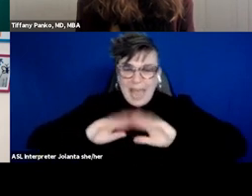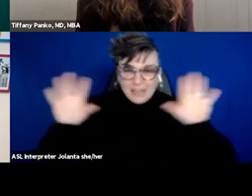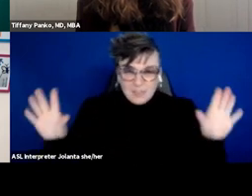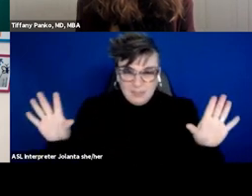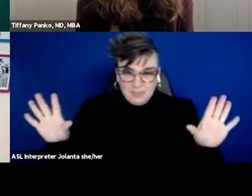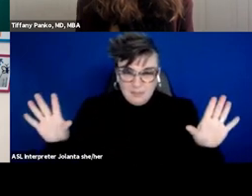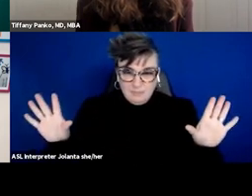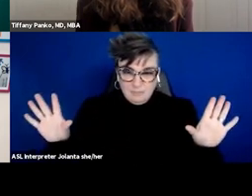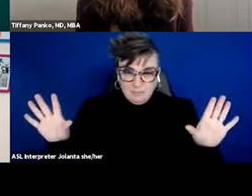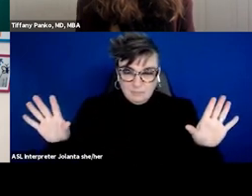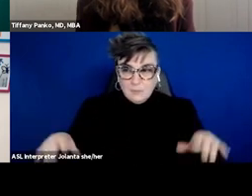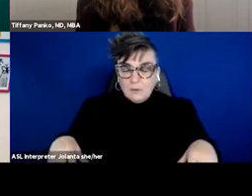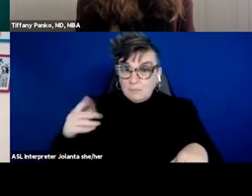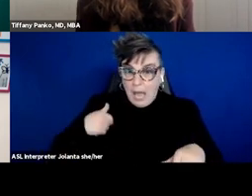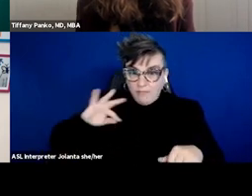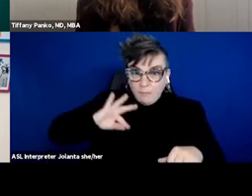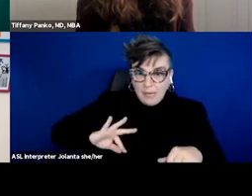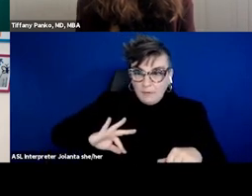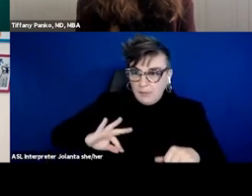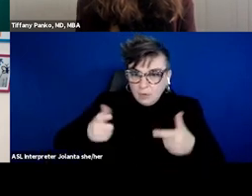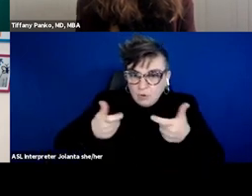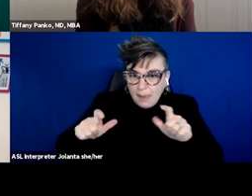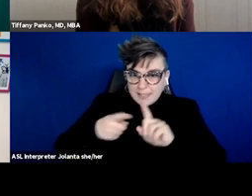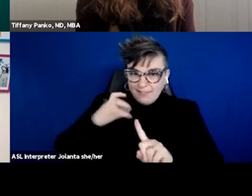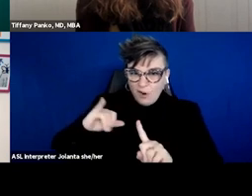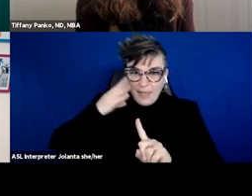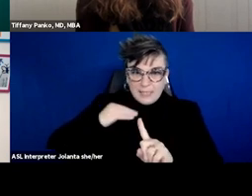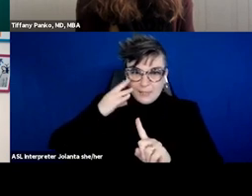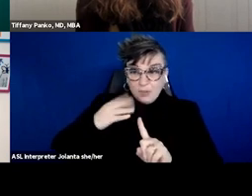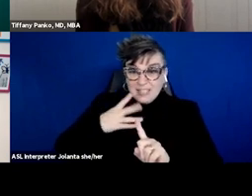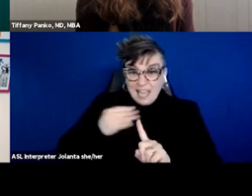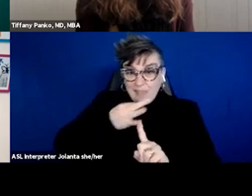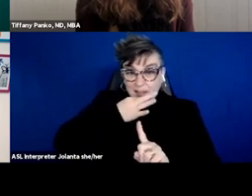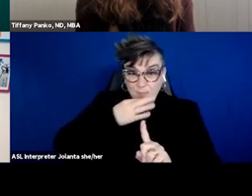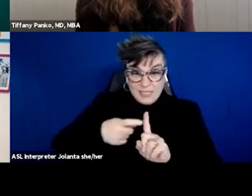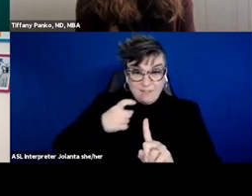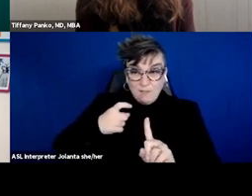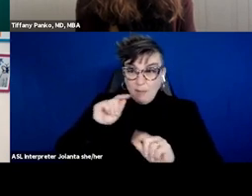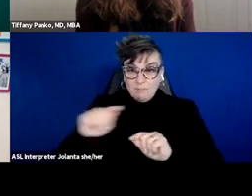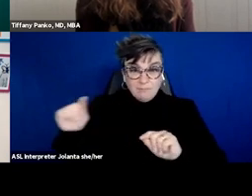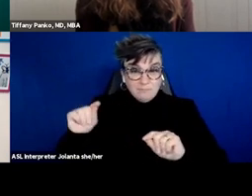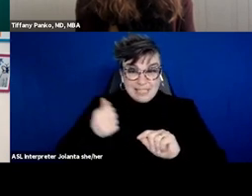I have benefited tremendously from the experience and expertise of several individuals on this